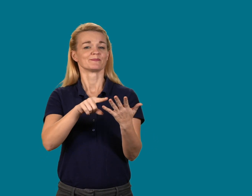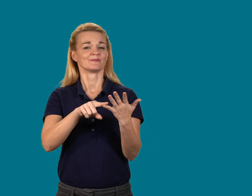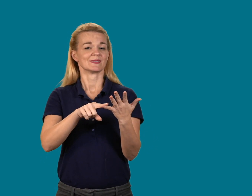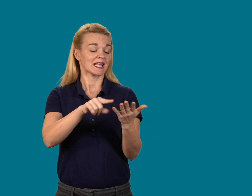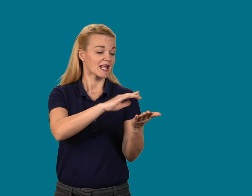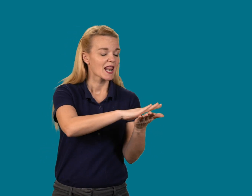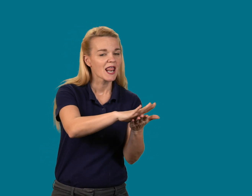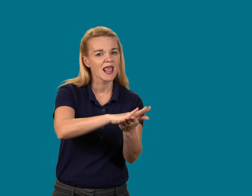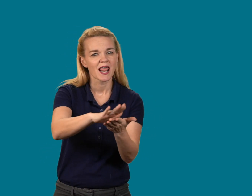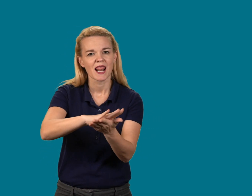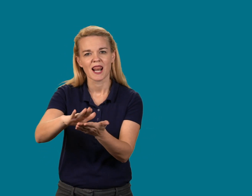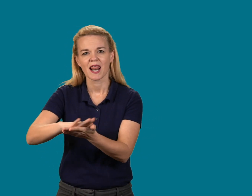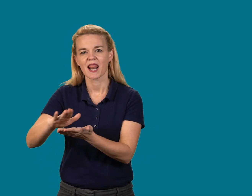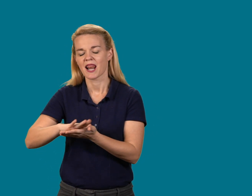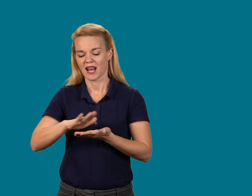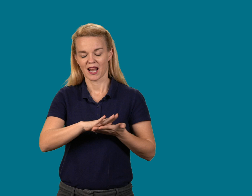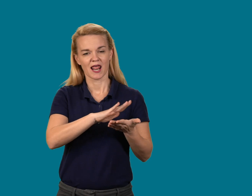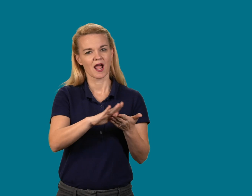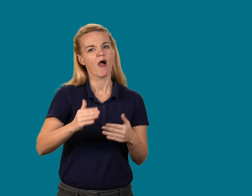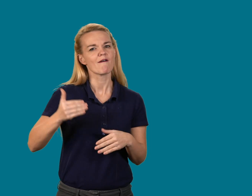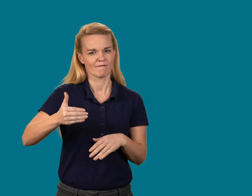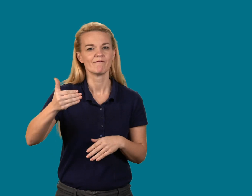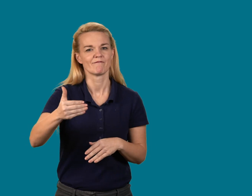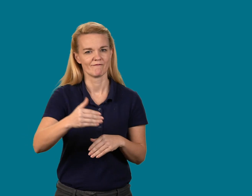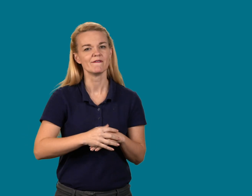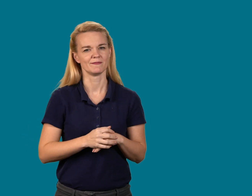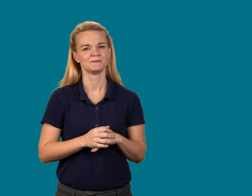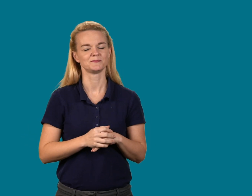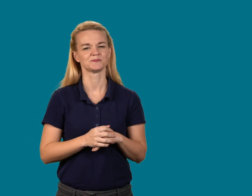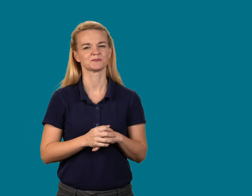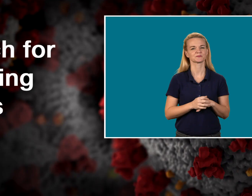and frequently clean and disinfect surfaces.